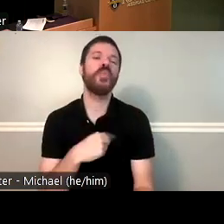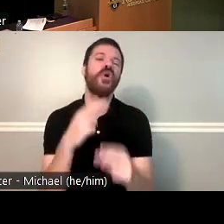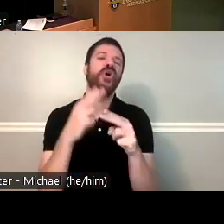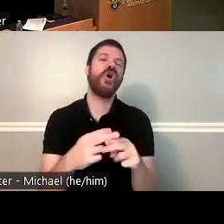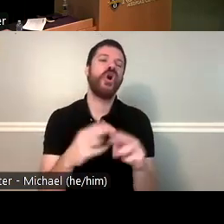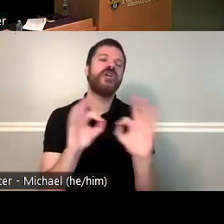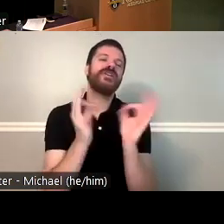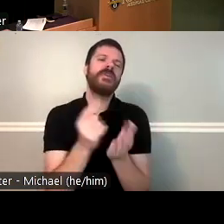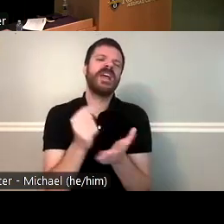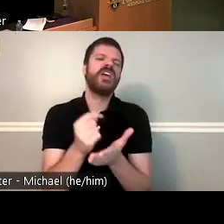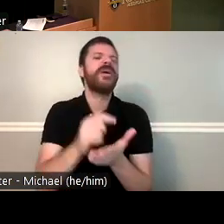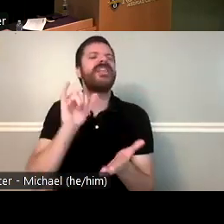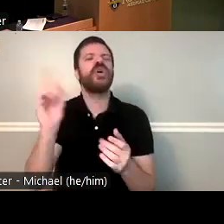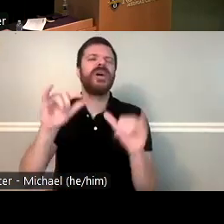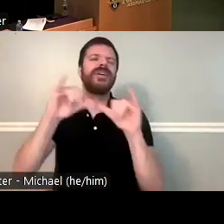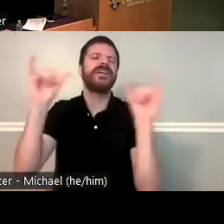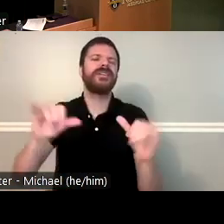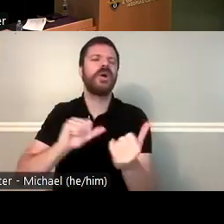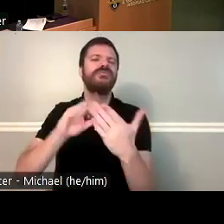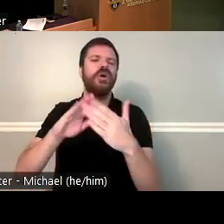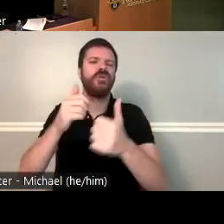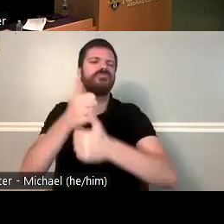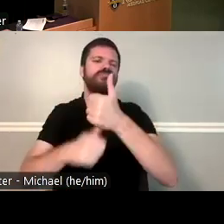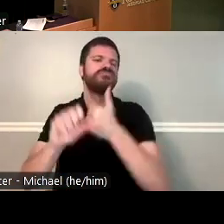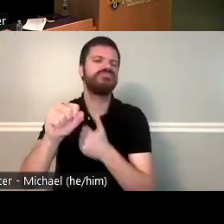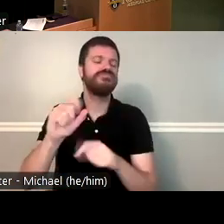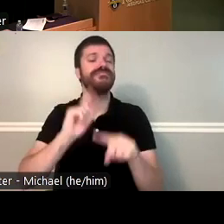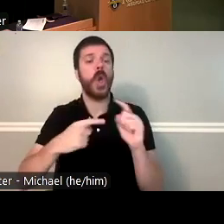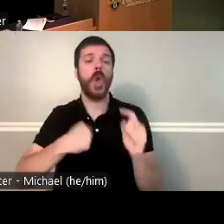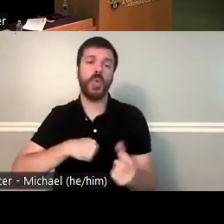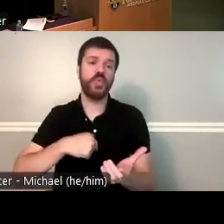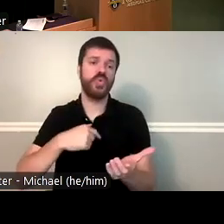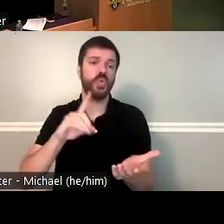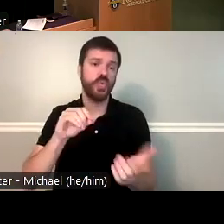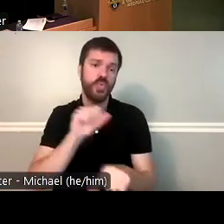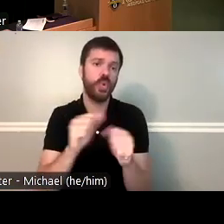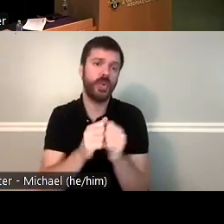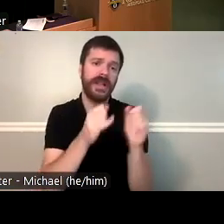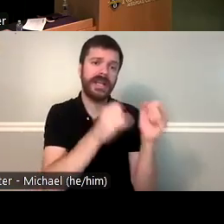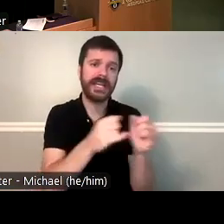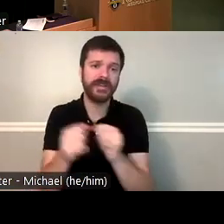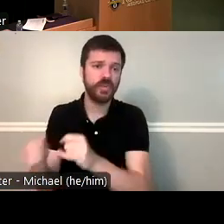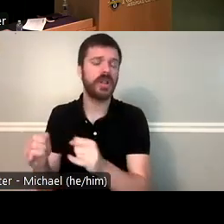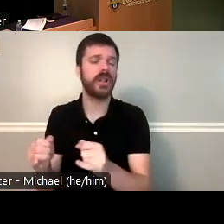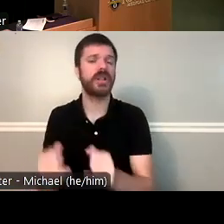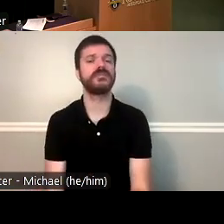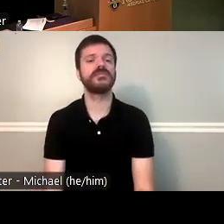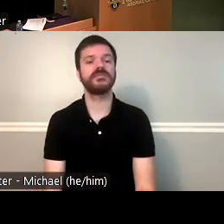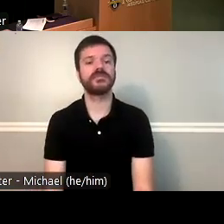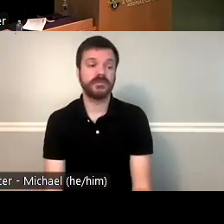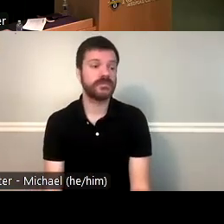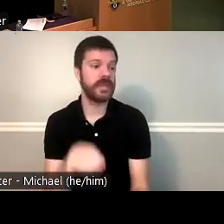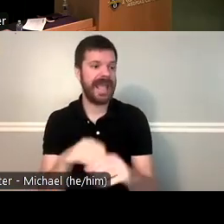where these systemic approaches develop but we may work with individuals we want in our conceptual